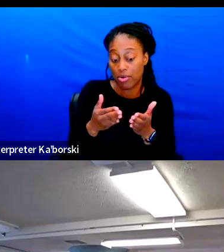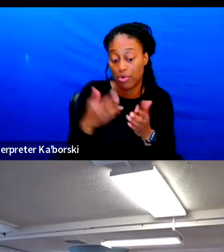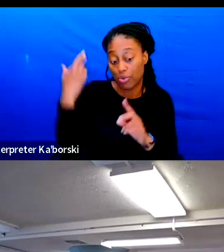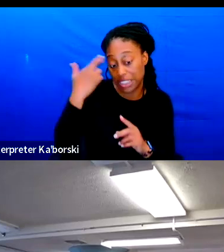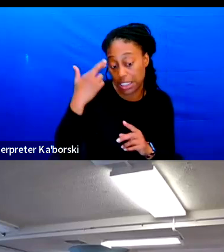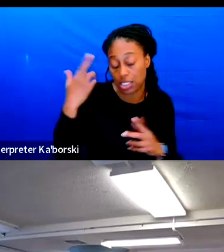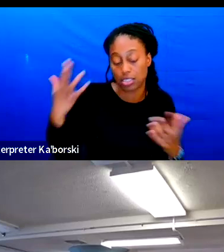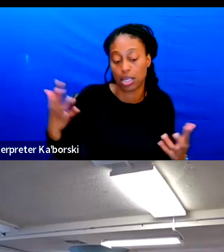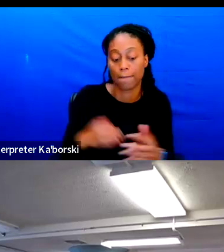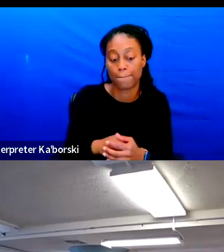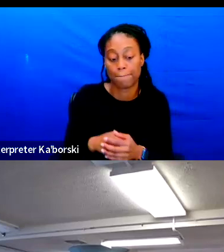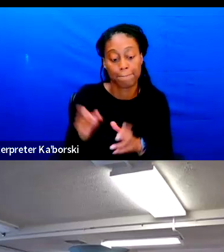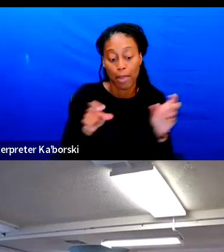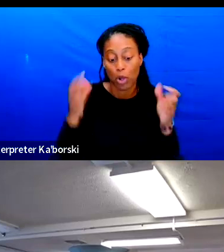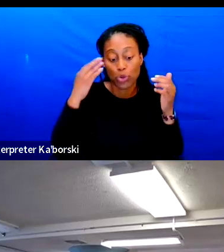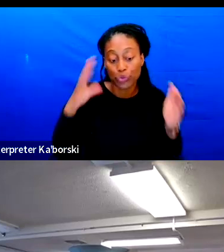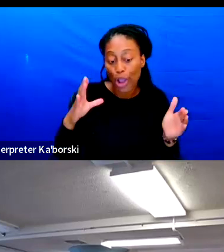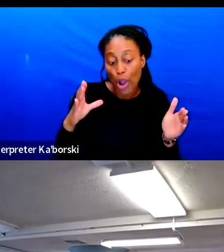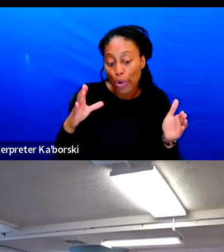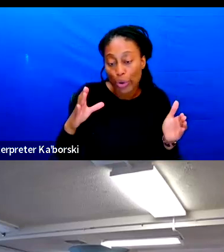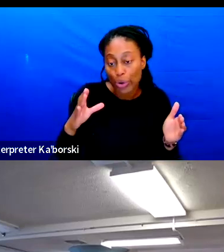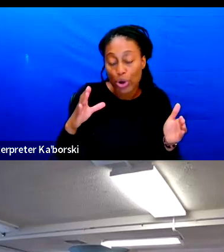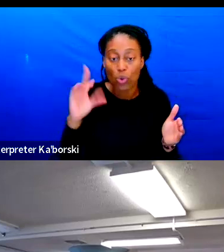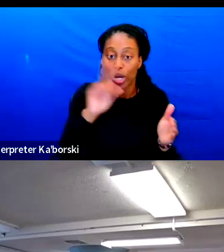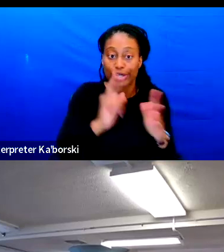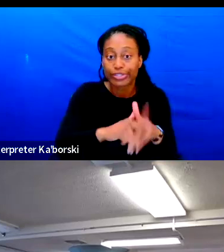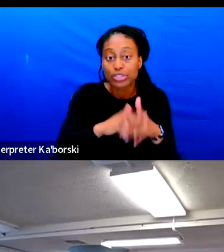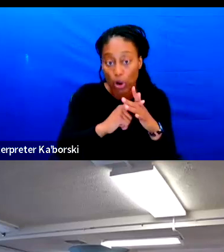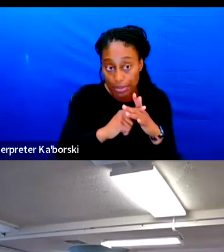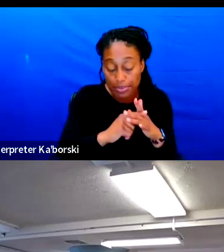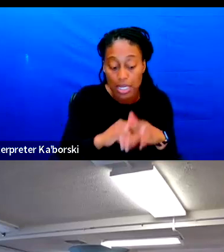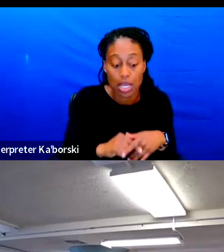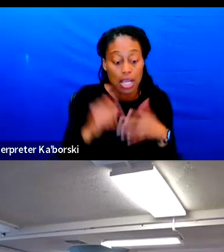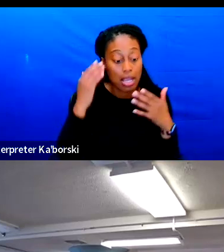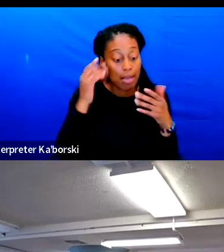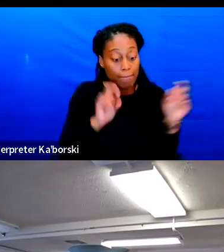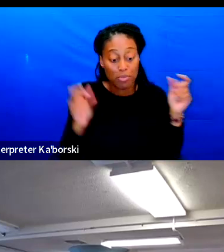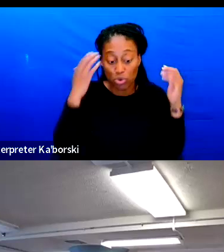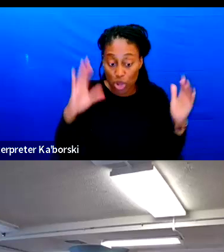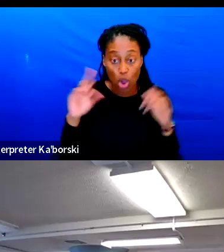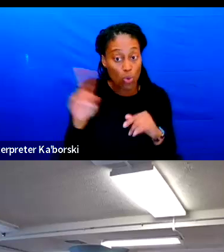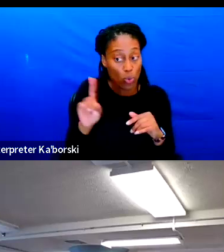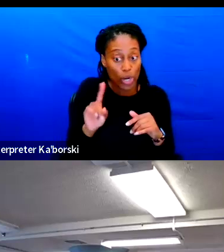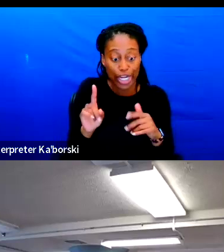Selina Butcher: people don't know where to start. Selina Butcher: People don't know where to go, you know.